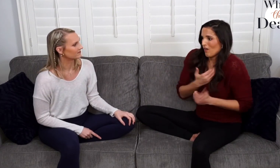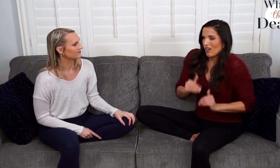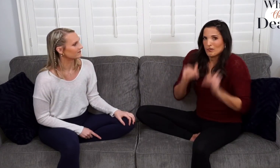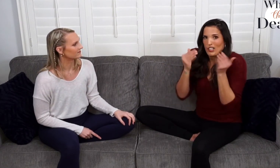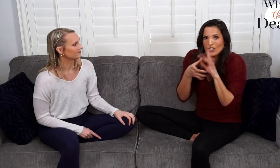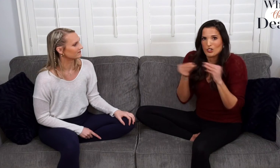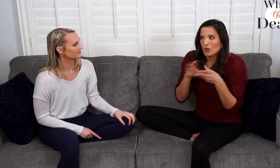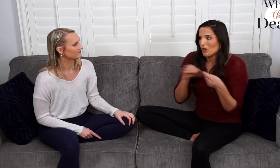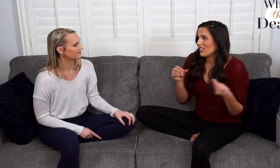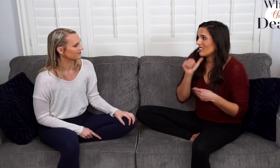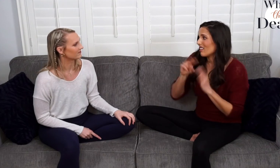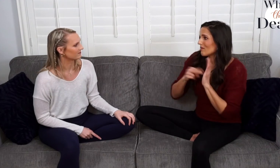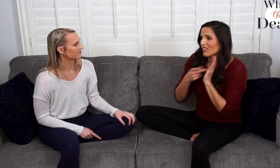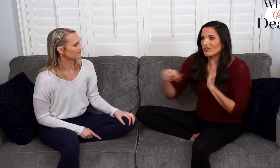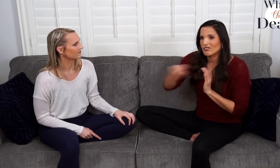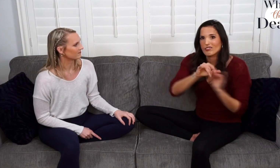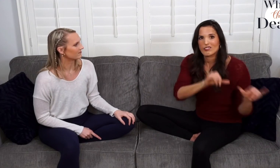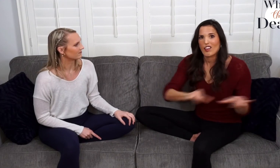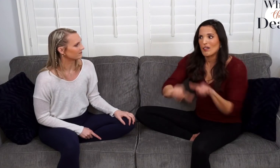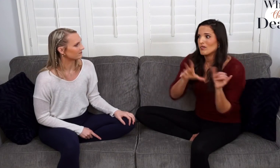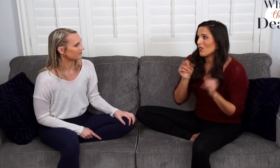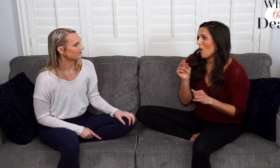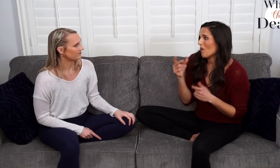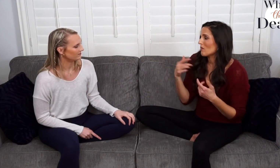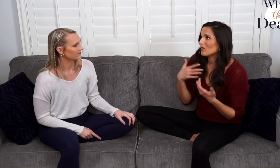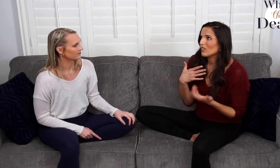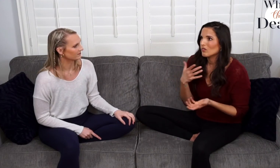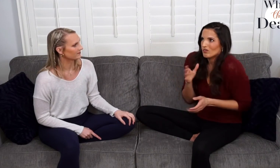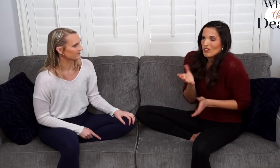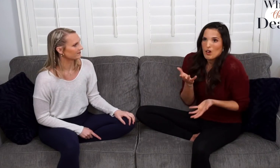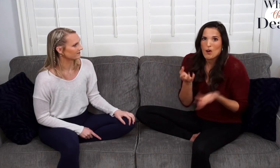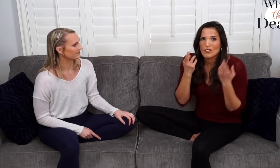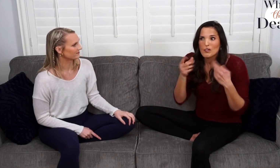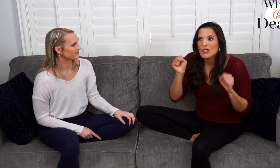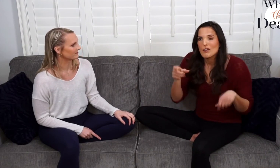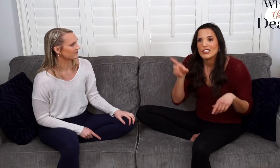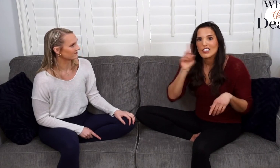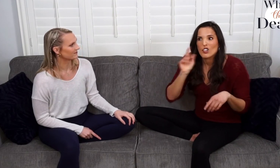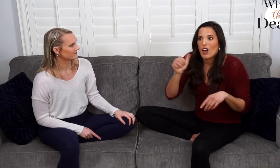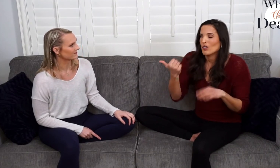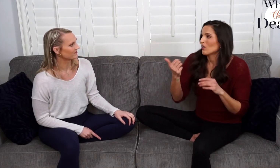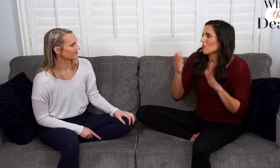own upbringings and that does not mean everyone is the same and I hope you guys can hear other